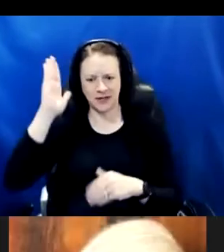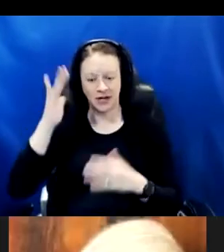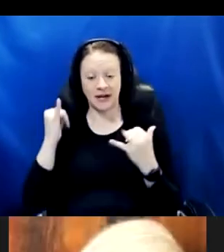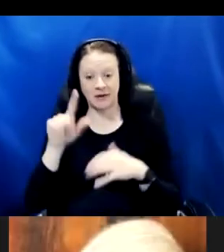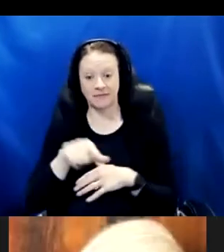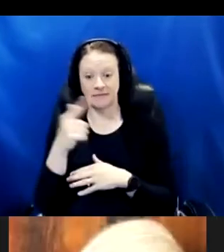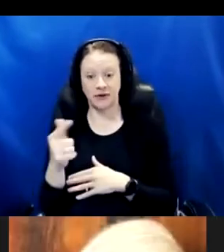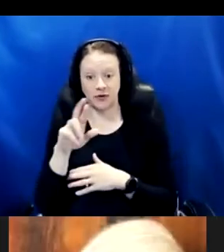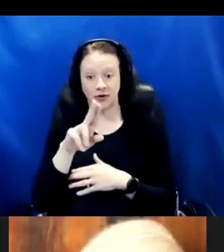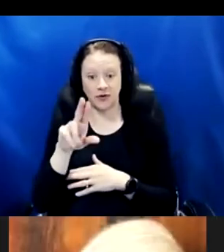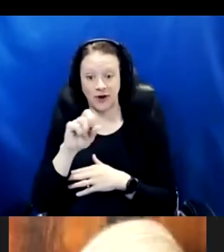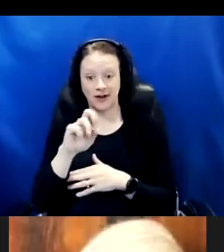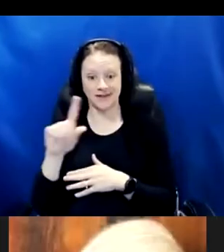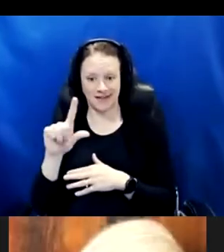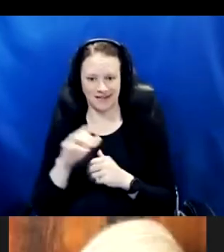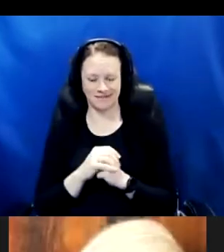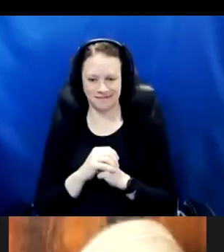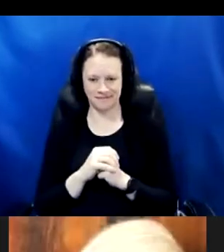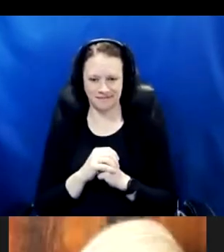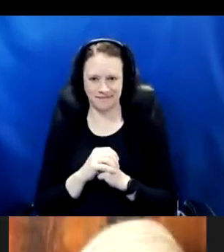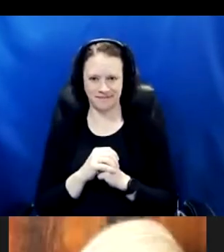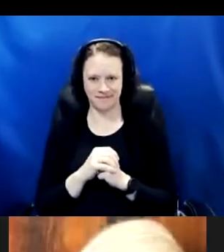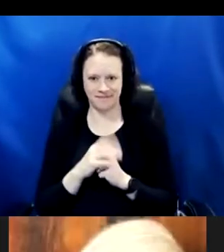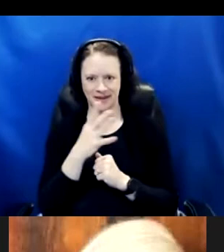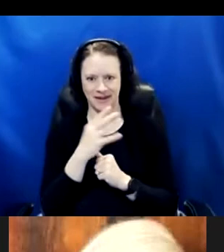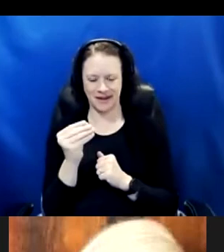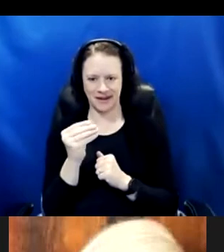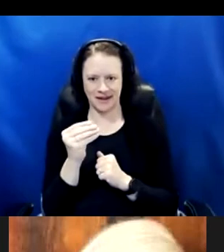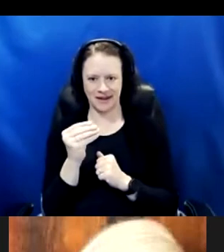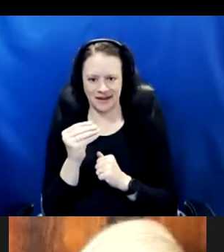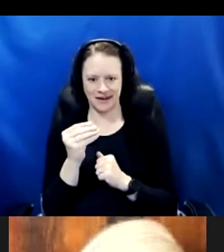to Russell and my slides are, have stuck again.